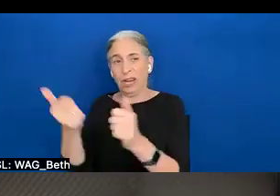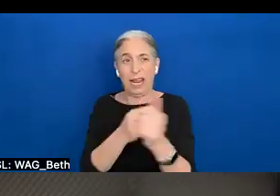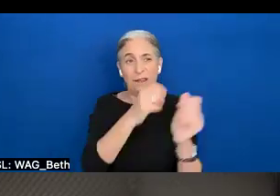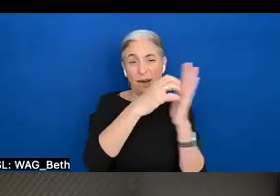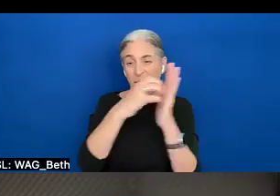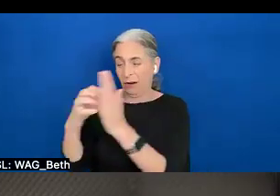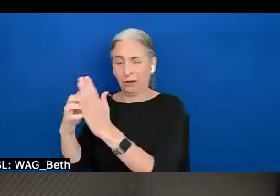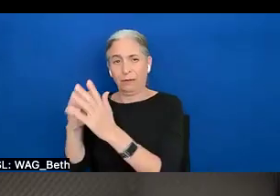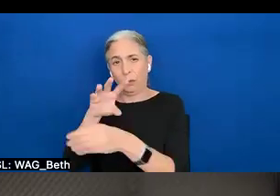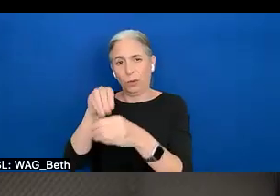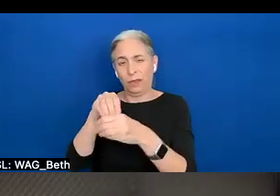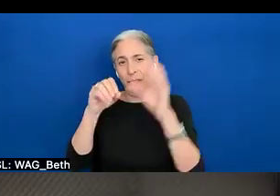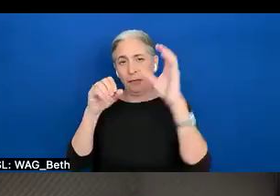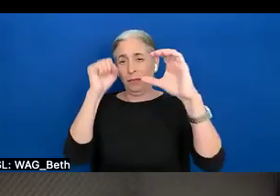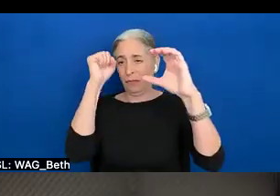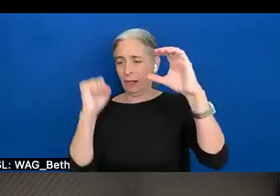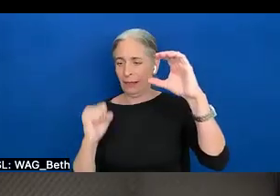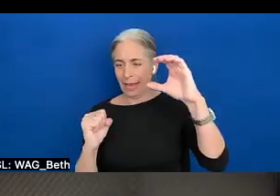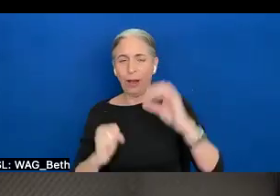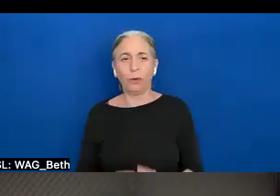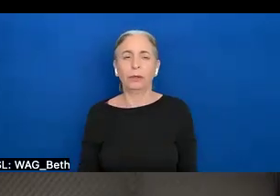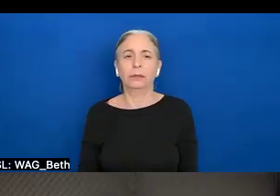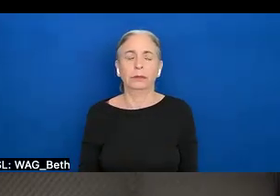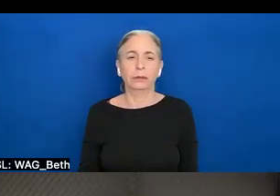word, or paragraph in a layout.